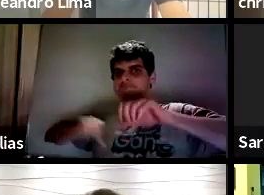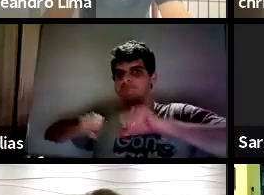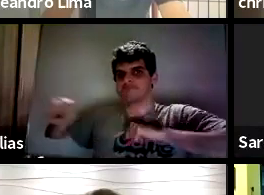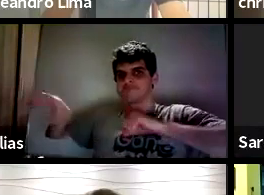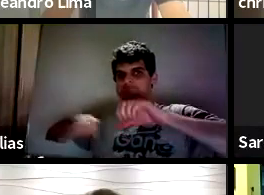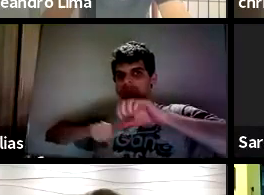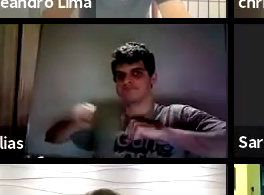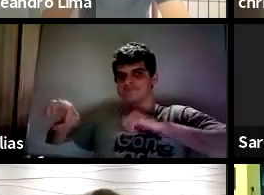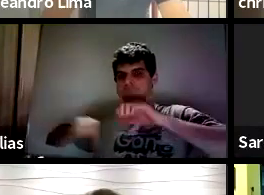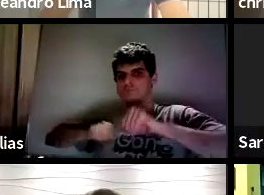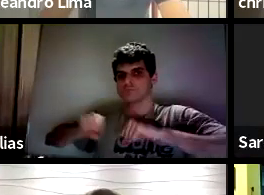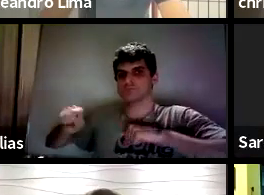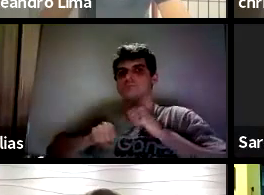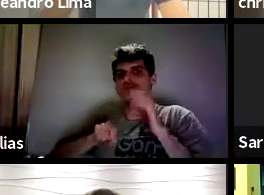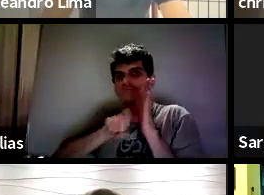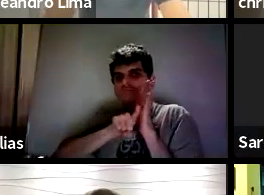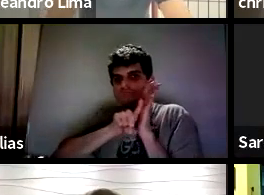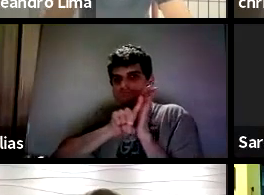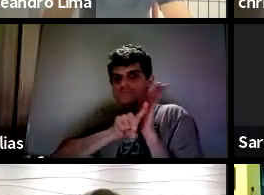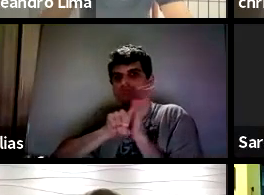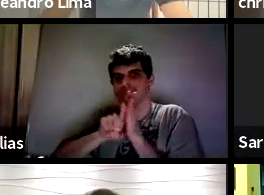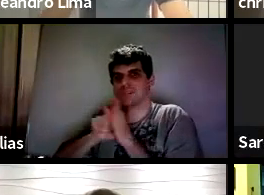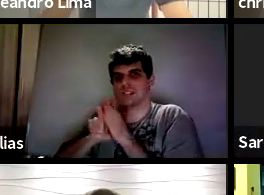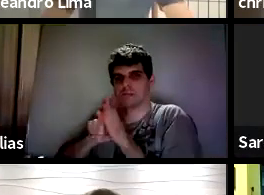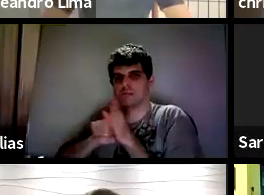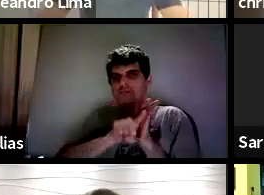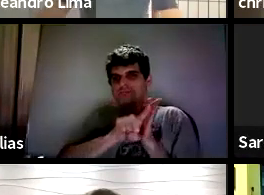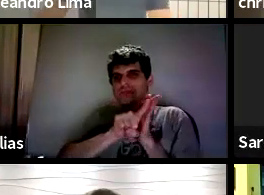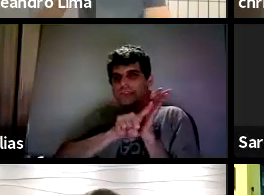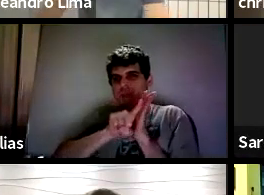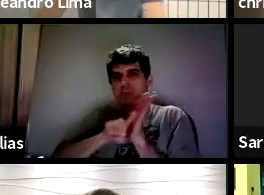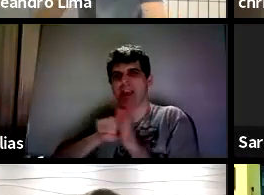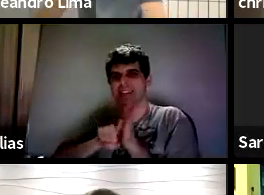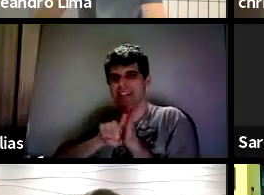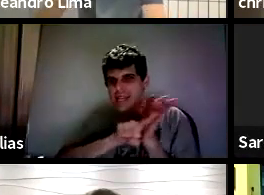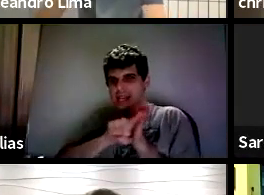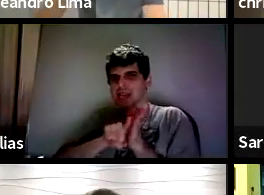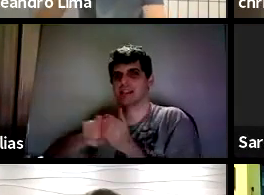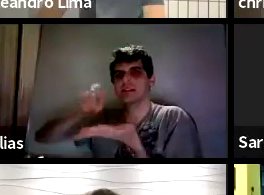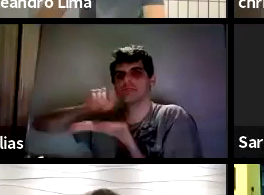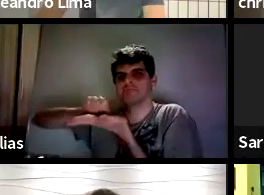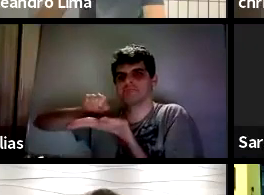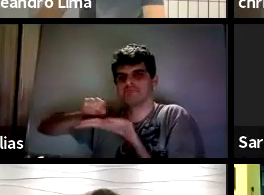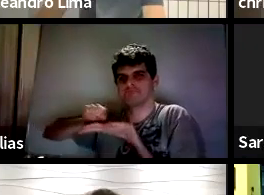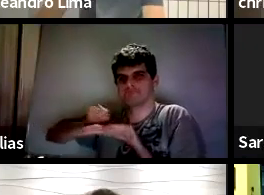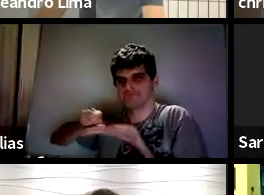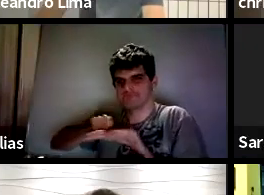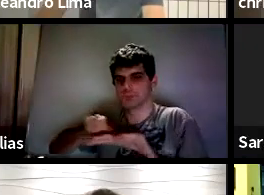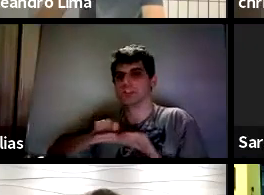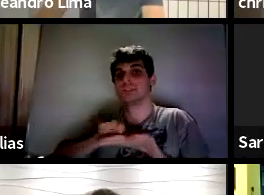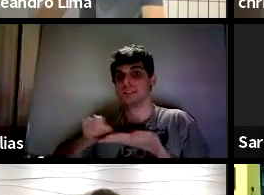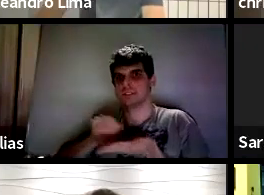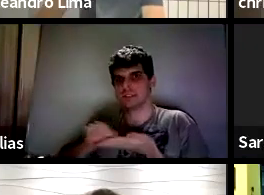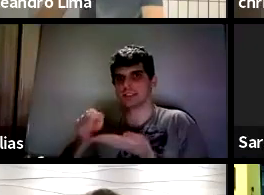Allah. a chance a chance I'll stay on topic a chance to sit on top of me died. 38 characters to be.